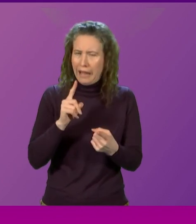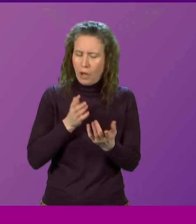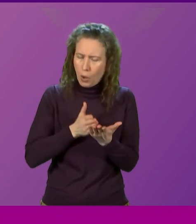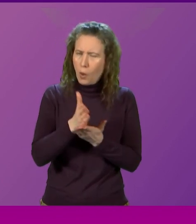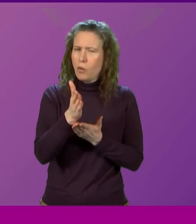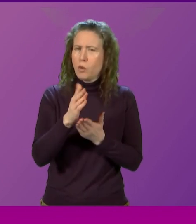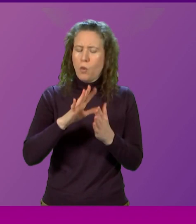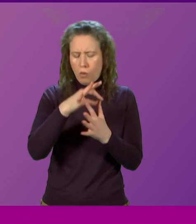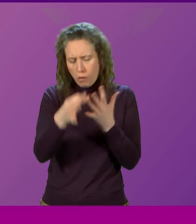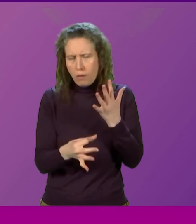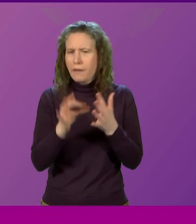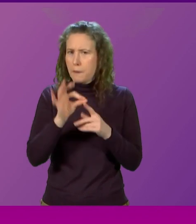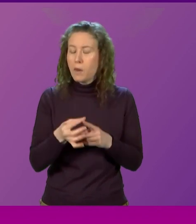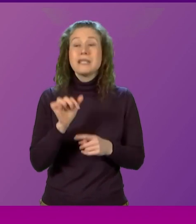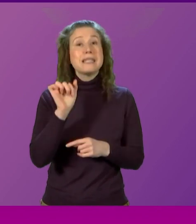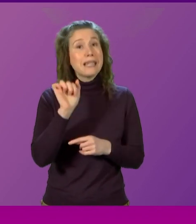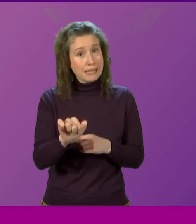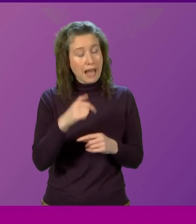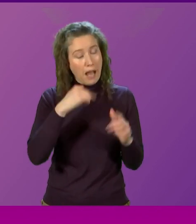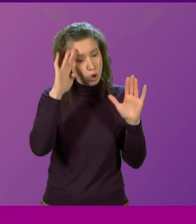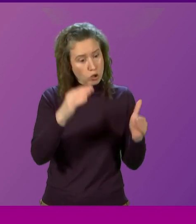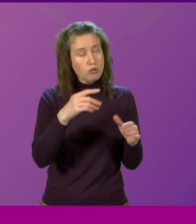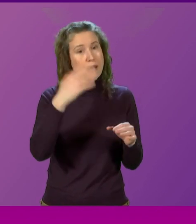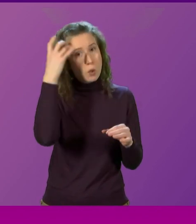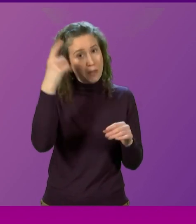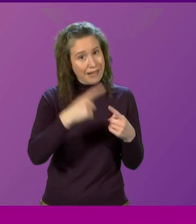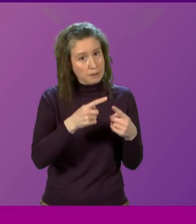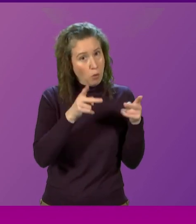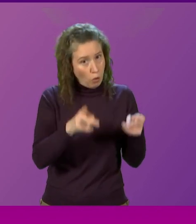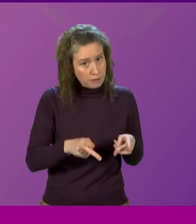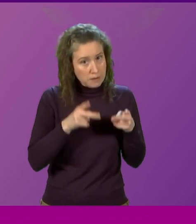First, I concentrated on the Queen Elizabeth university hospital in my previous answer